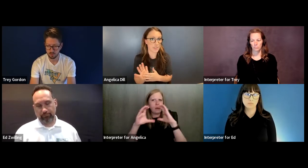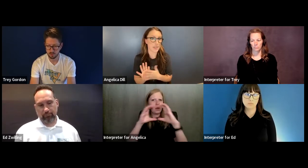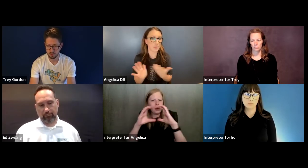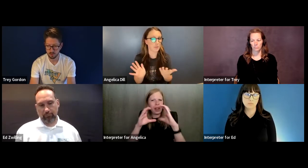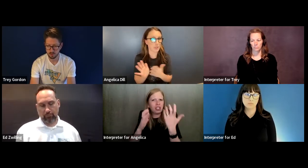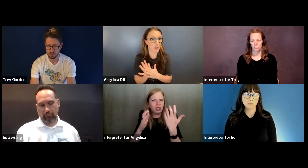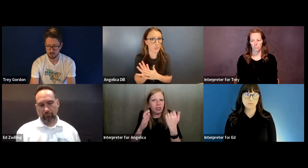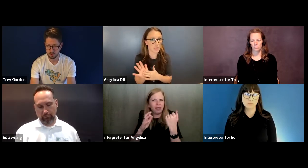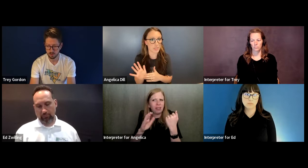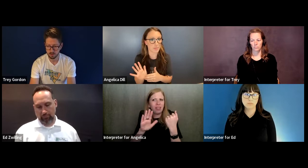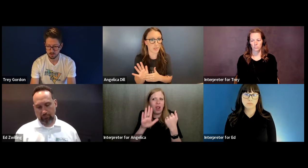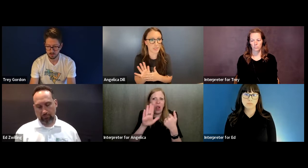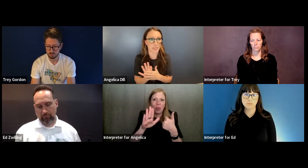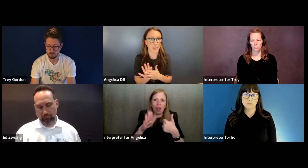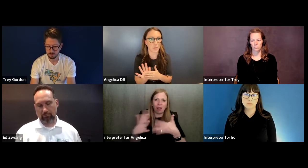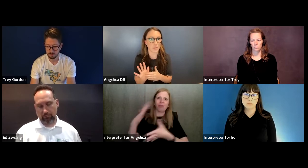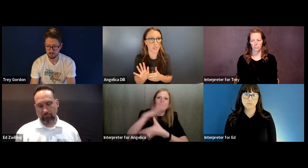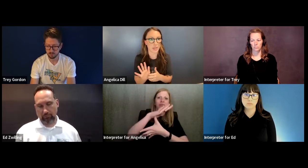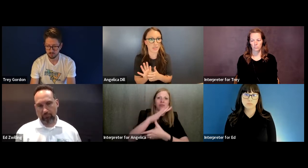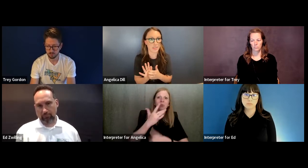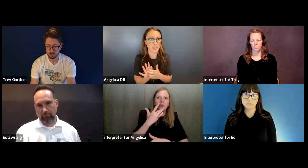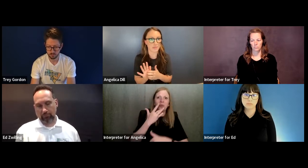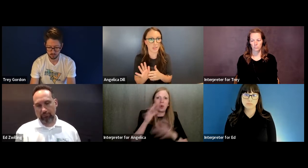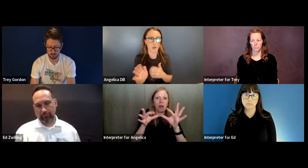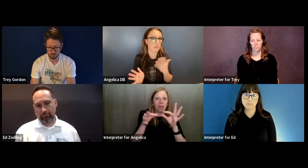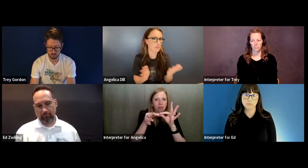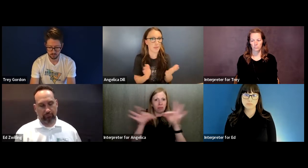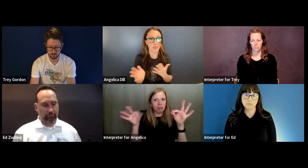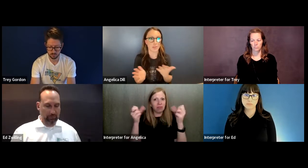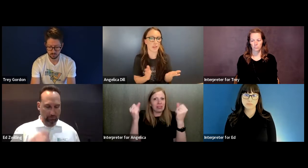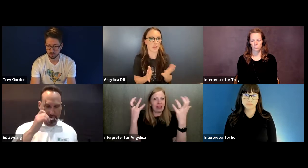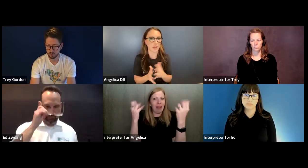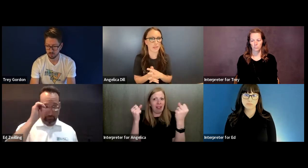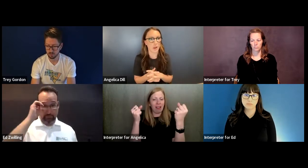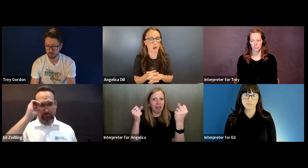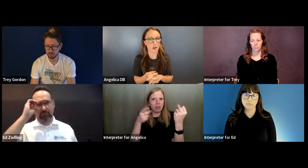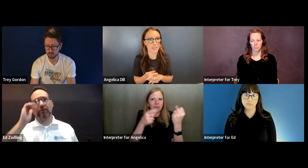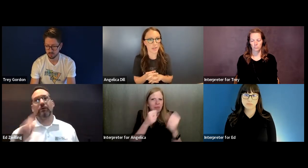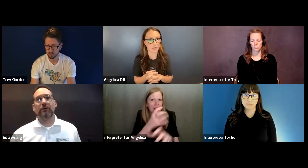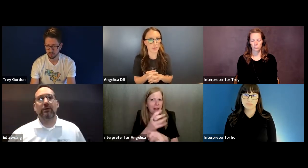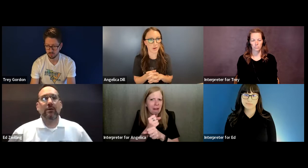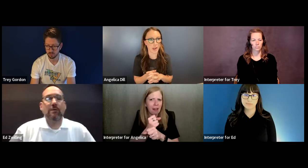and preferred language is american sign language and you know maybe neither getting on-site or vri